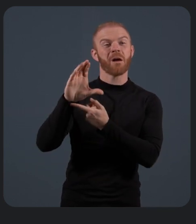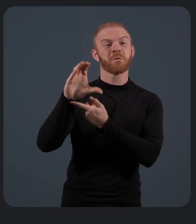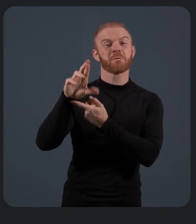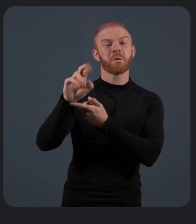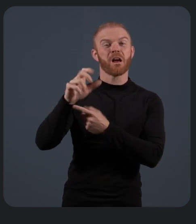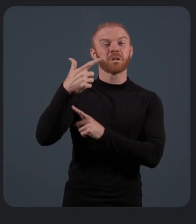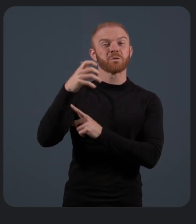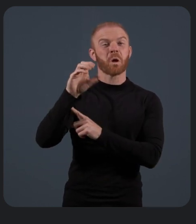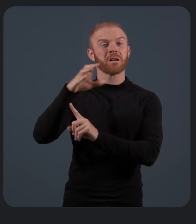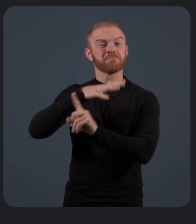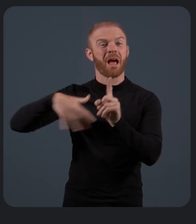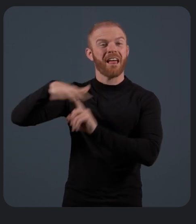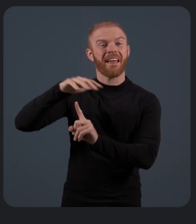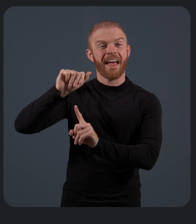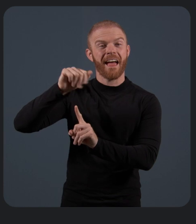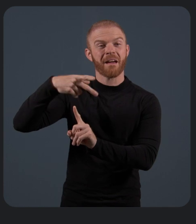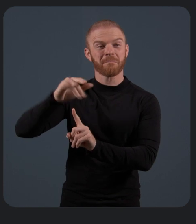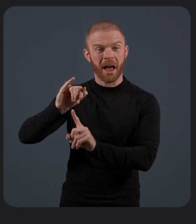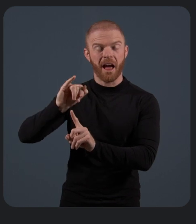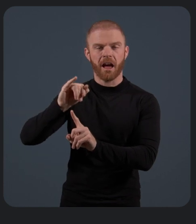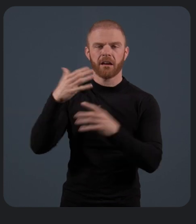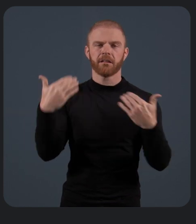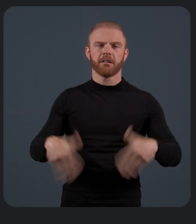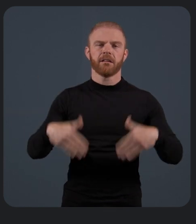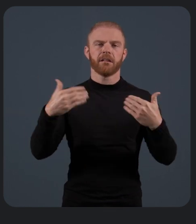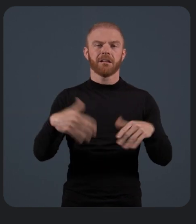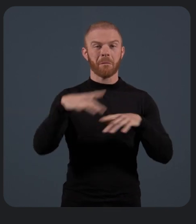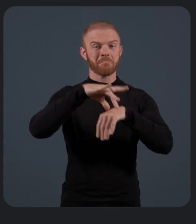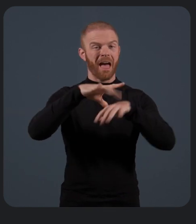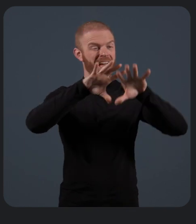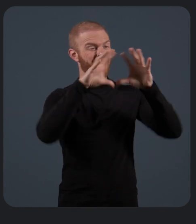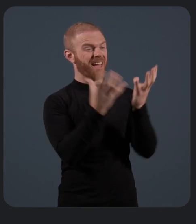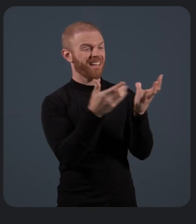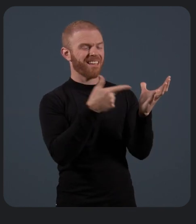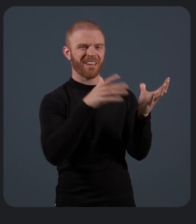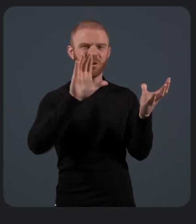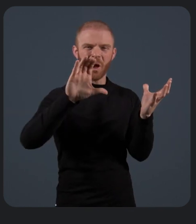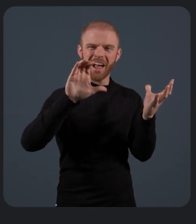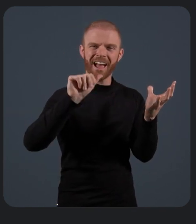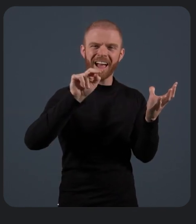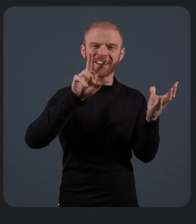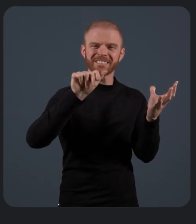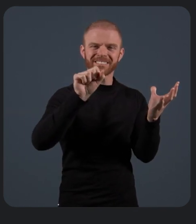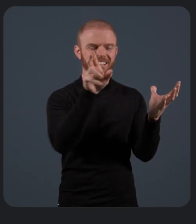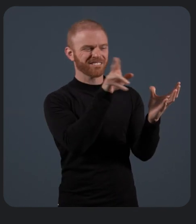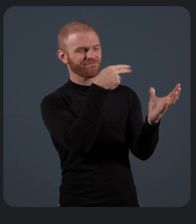With ARCore Geospatial API, the planet is literally your canvas.